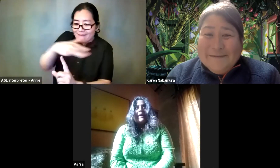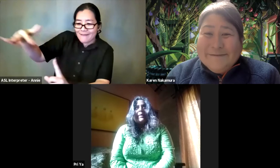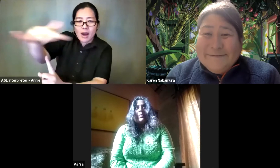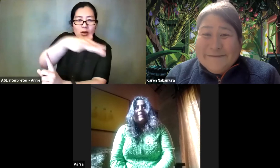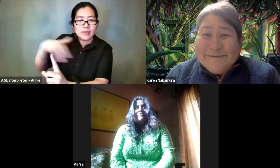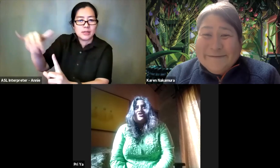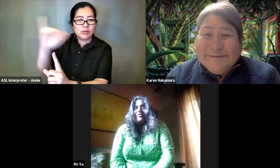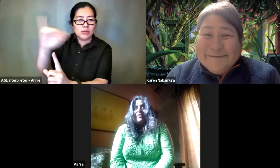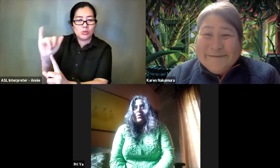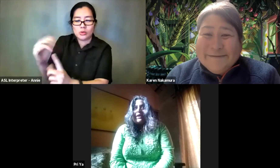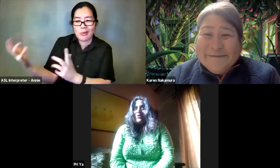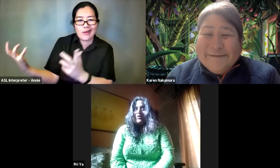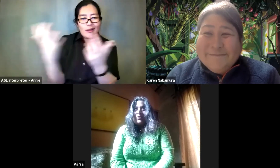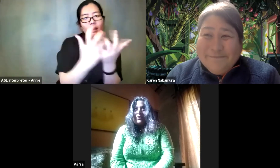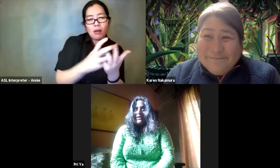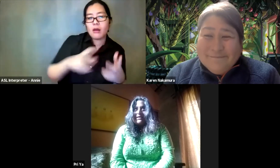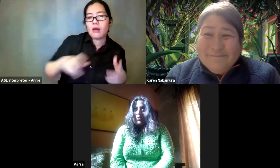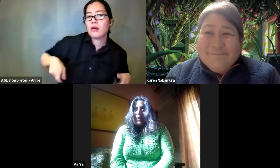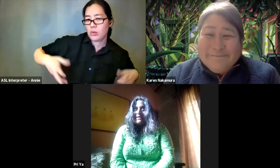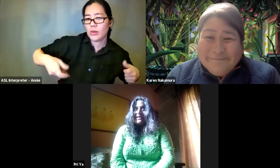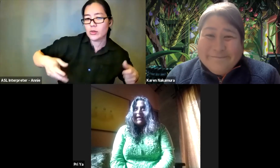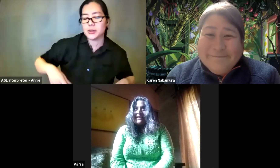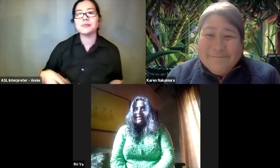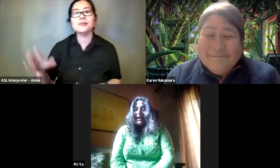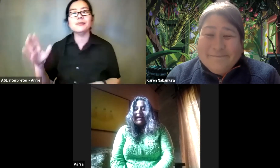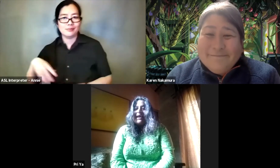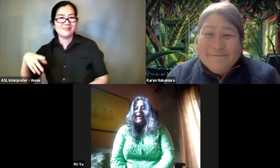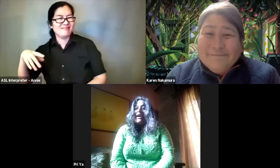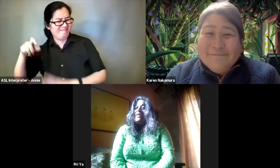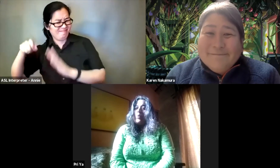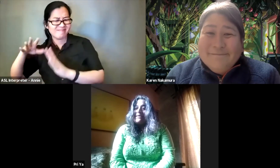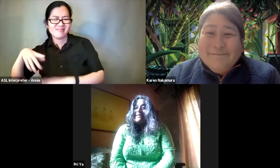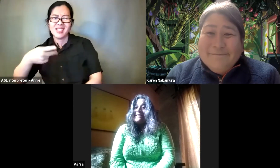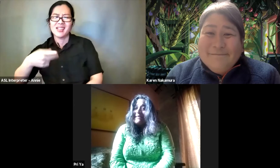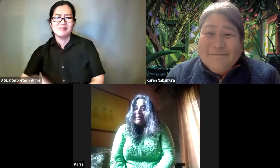Priya Ramasubban: Generally, when I talk to audiences in the West, I say in the West systems